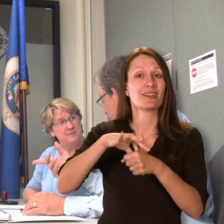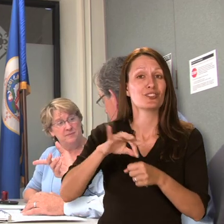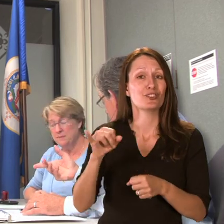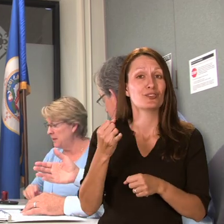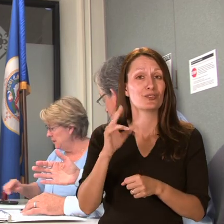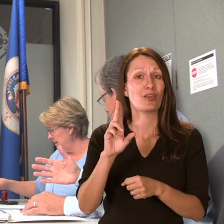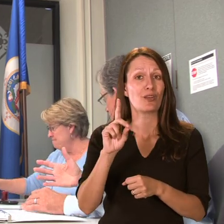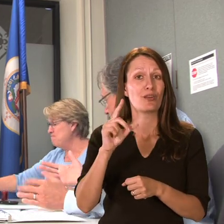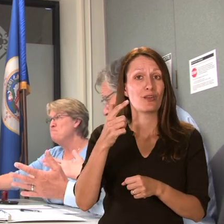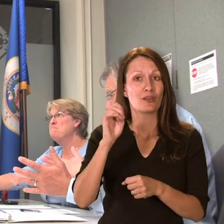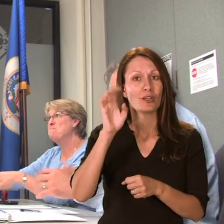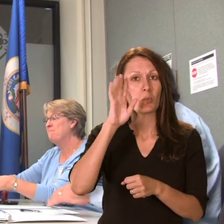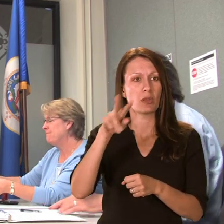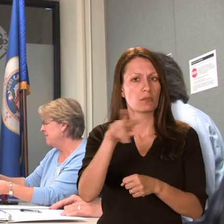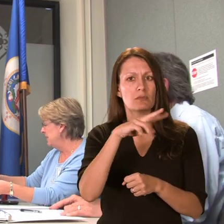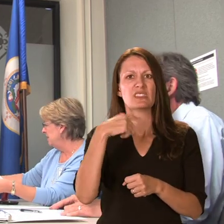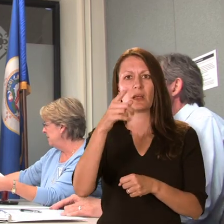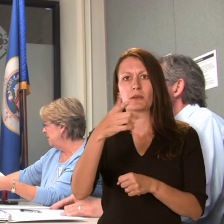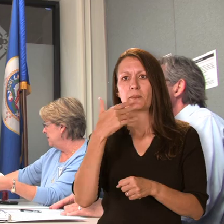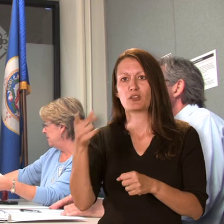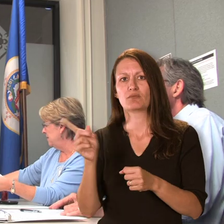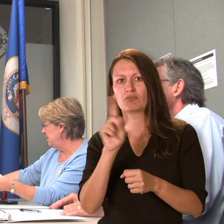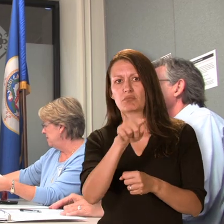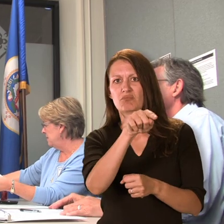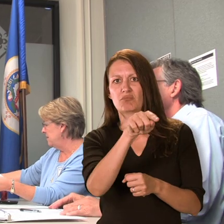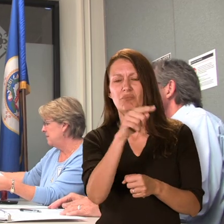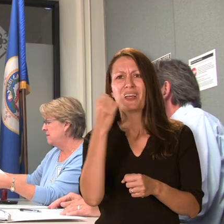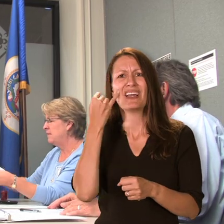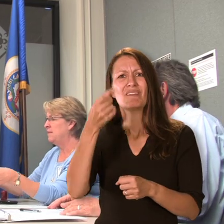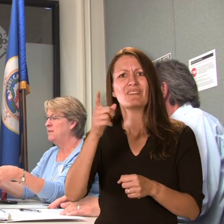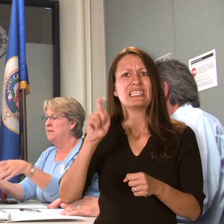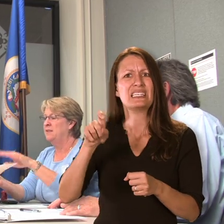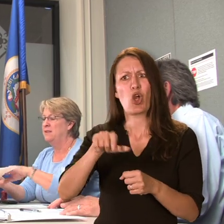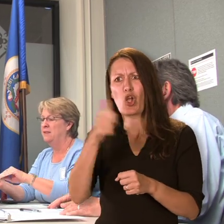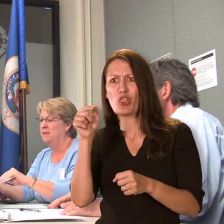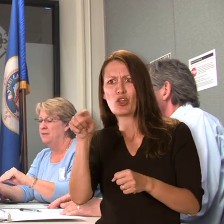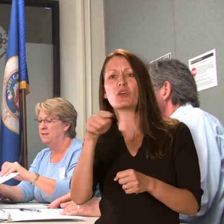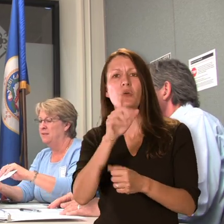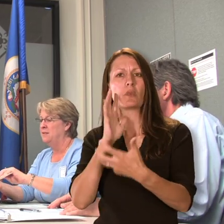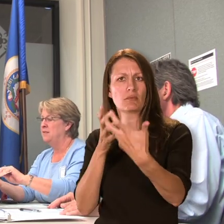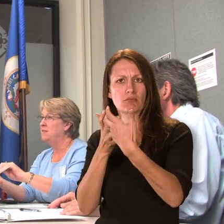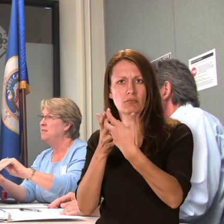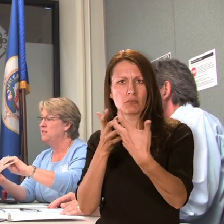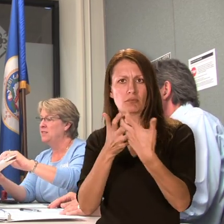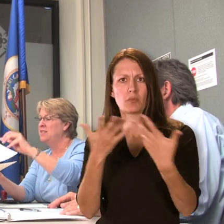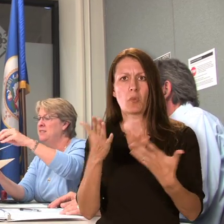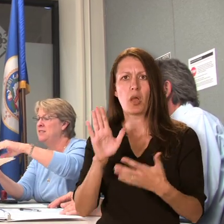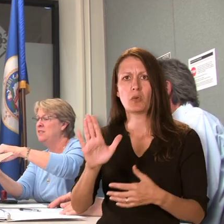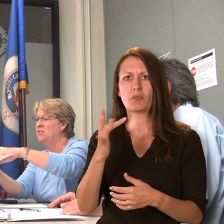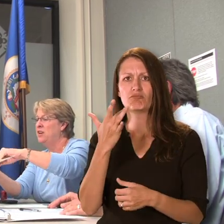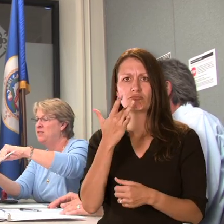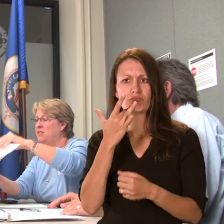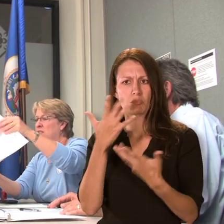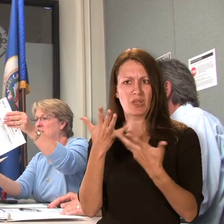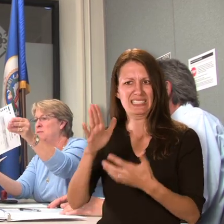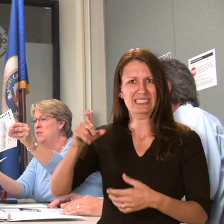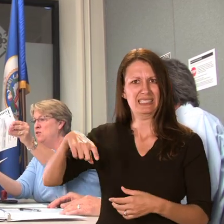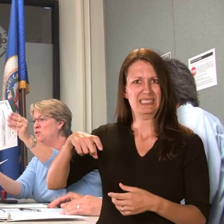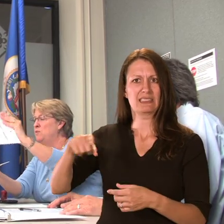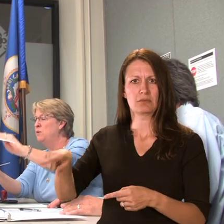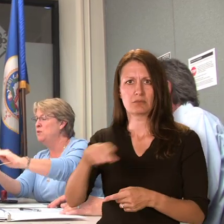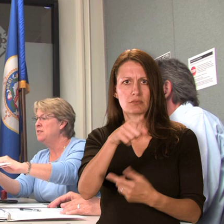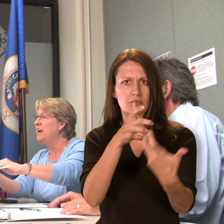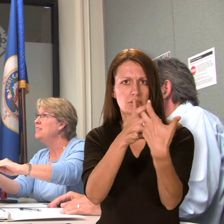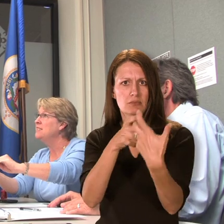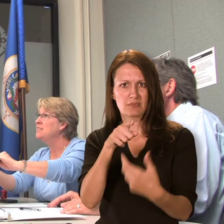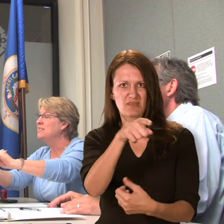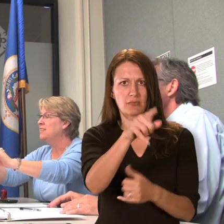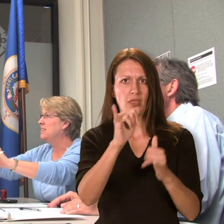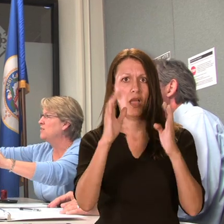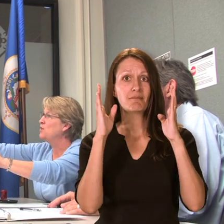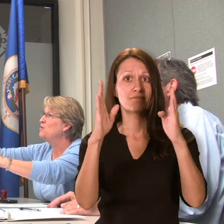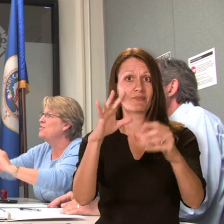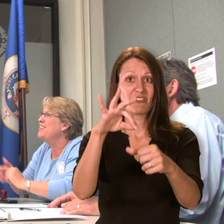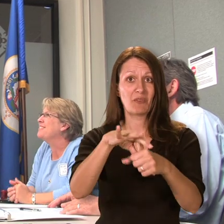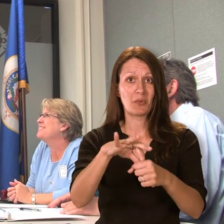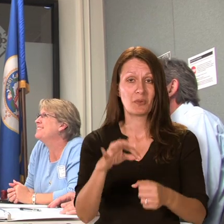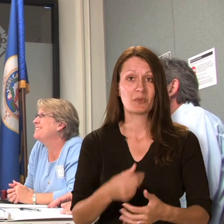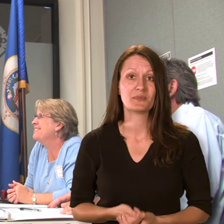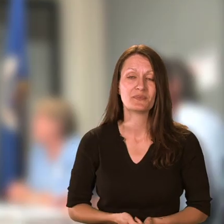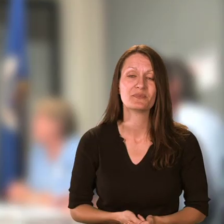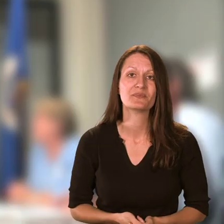that meets your needs.